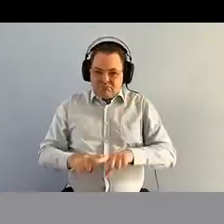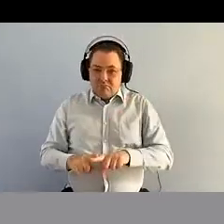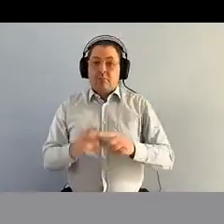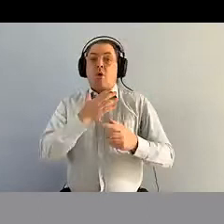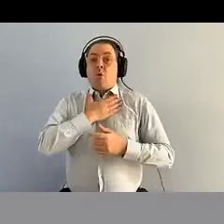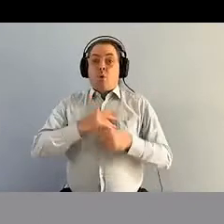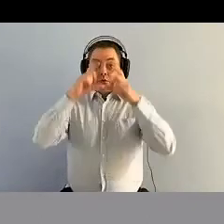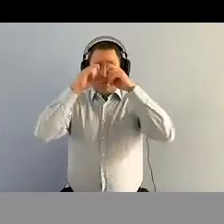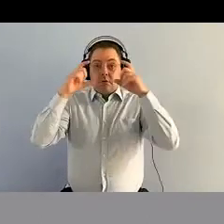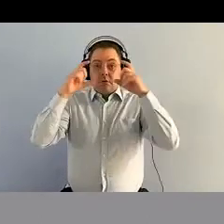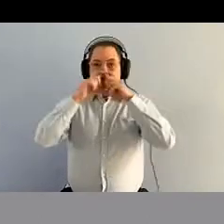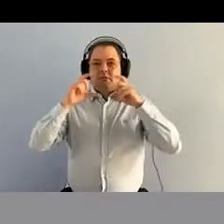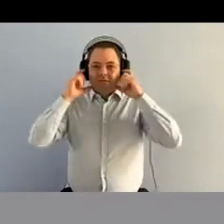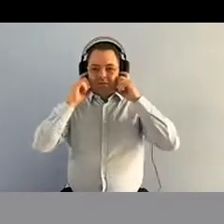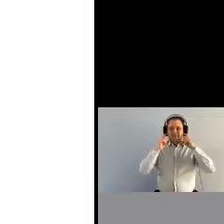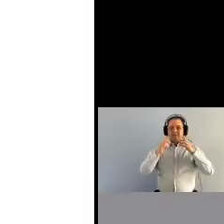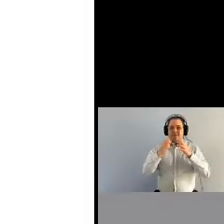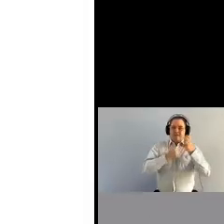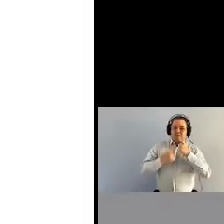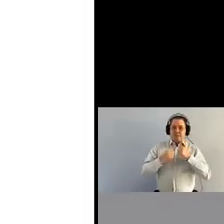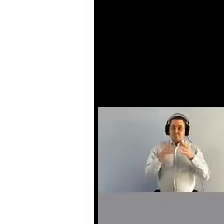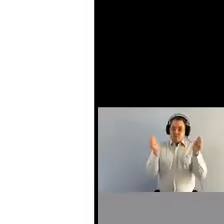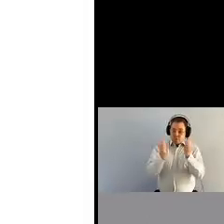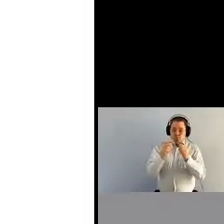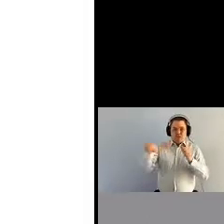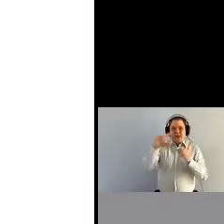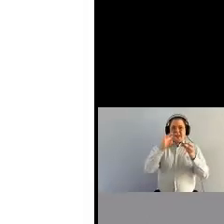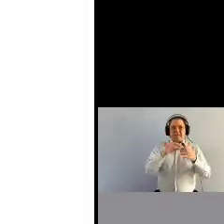prevention in accessible formats, ensure access to PPE that is